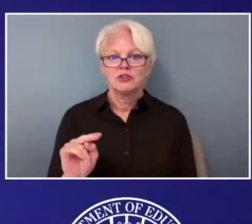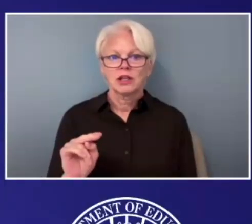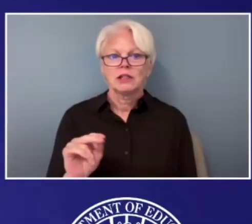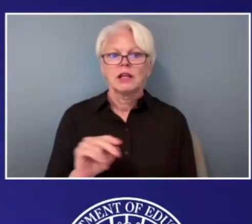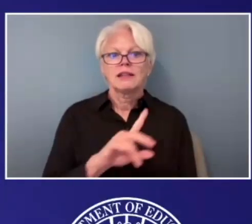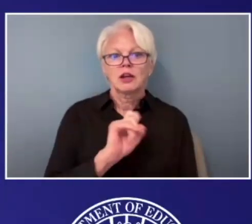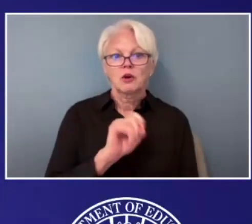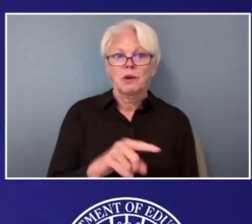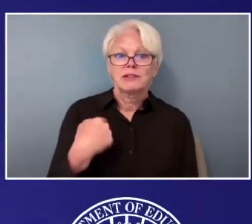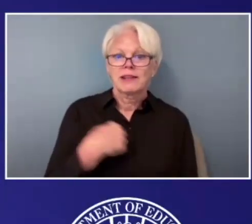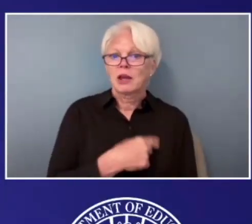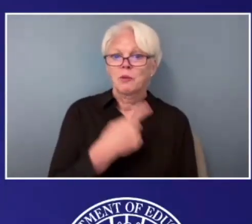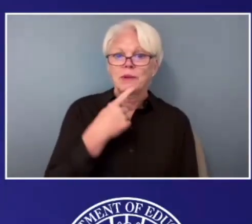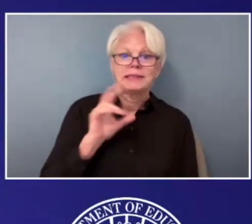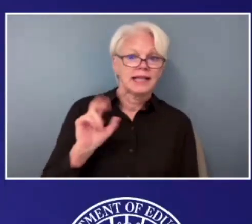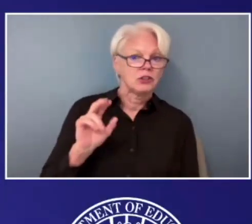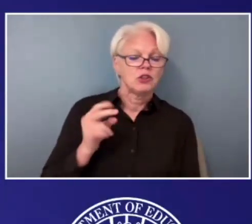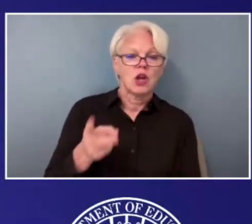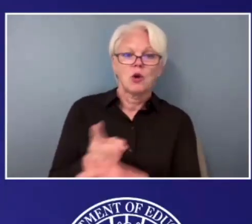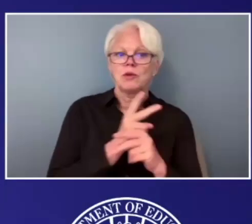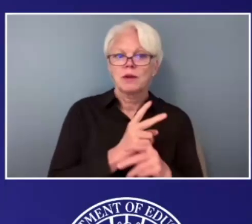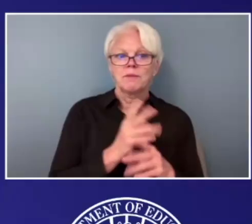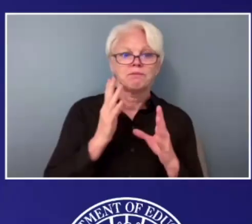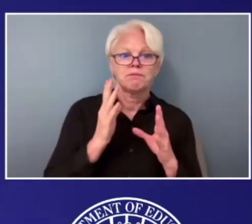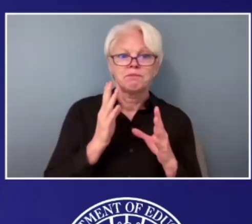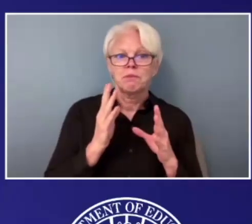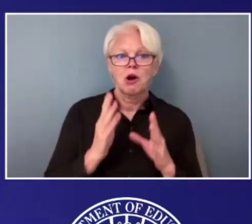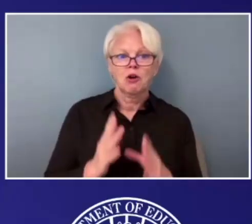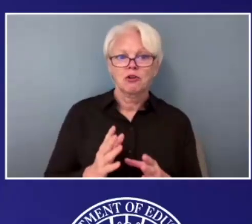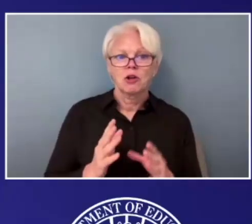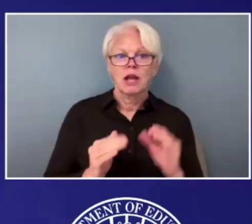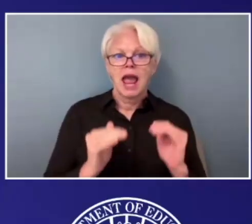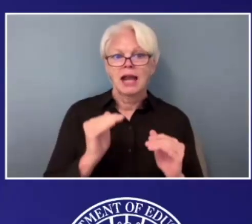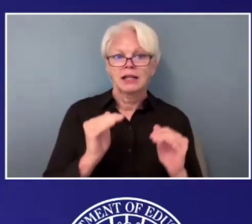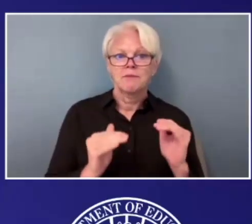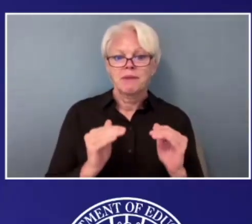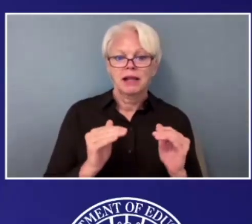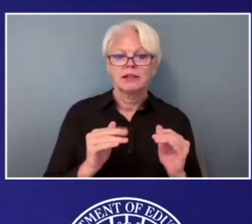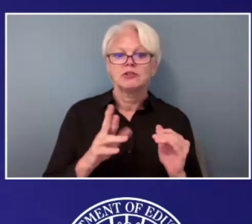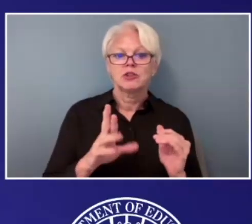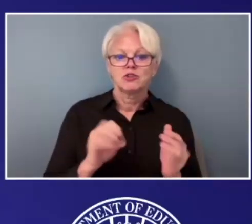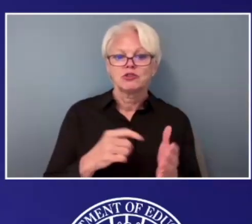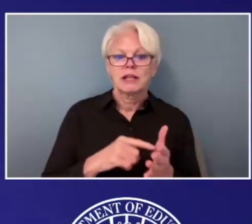that the borrowers that have a balance and a repayment term of longer than ten years,